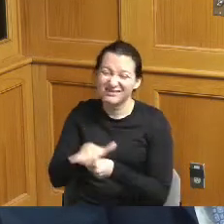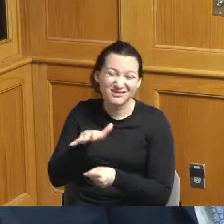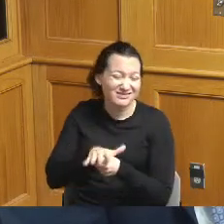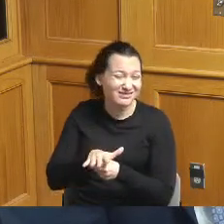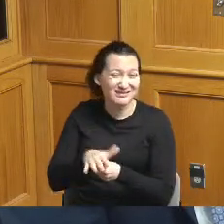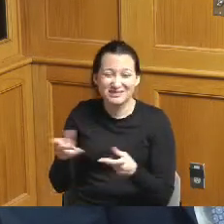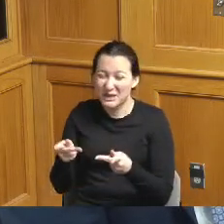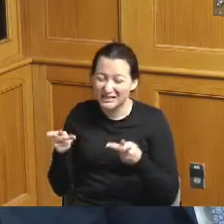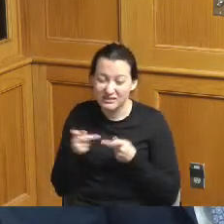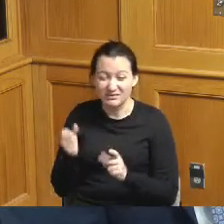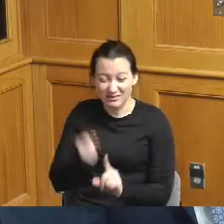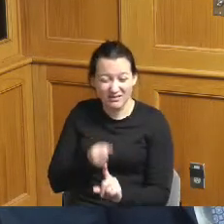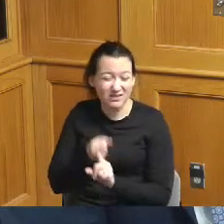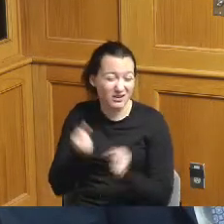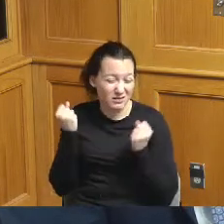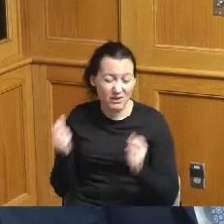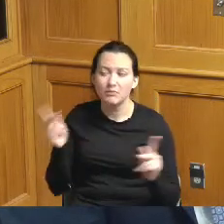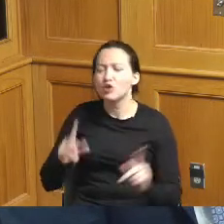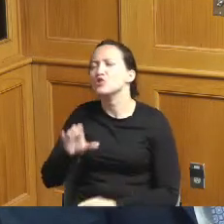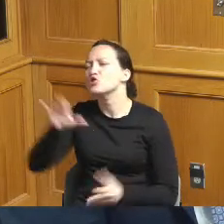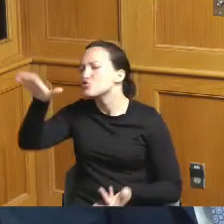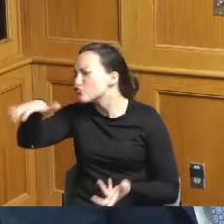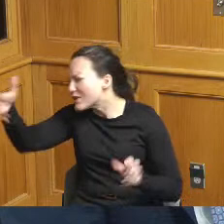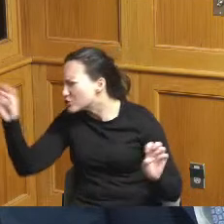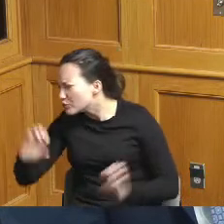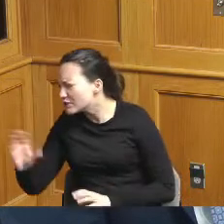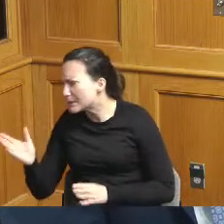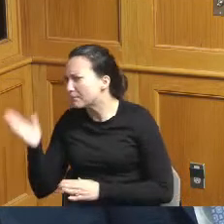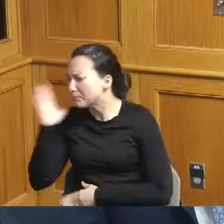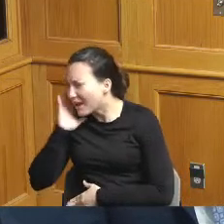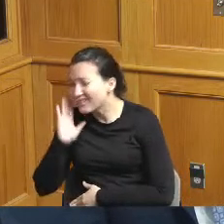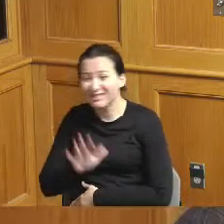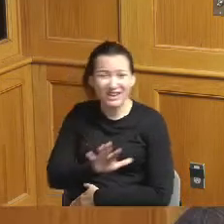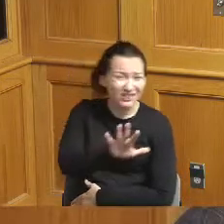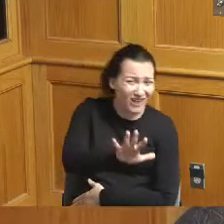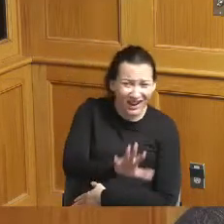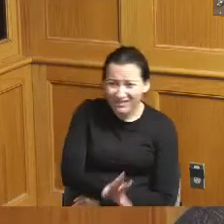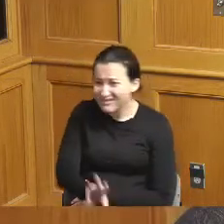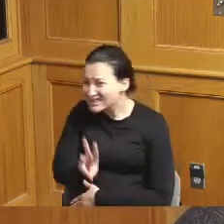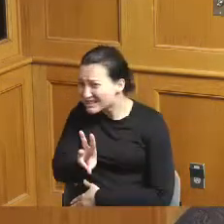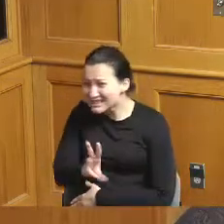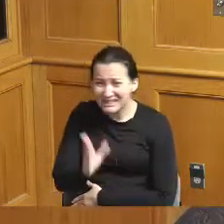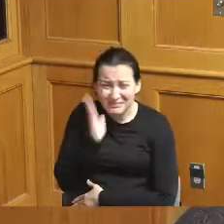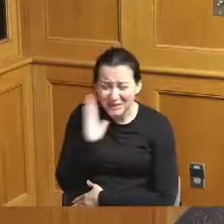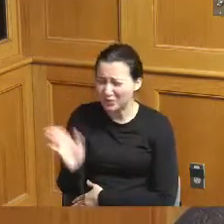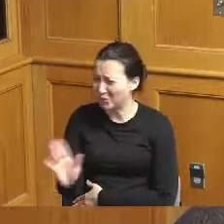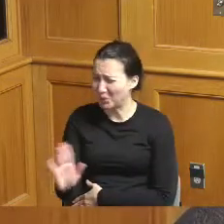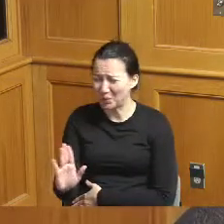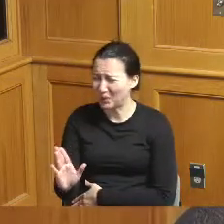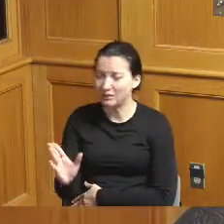many folks so in crisis emergency bids maybe five or six days you need longer than that so some we